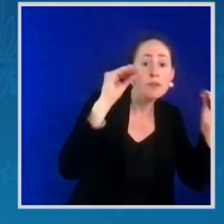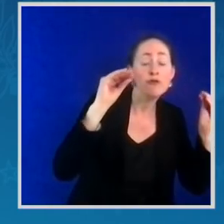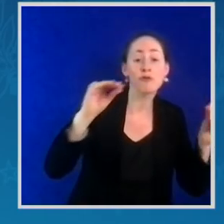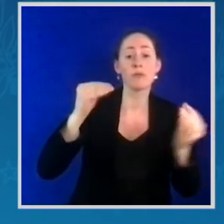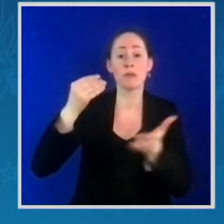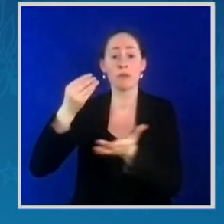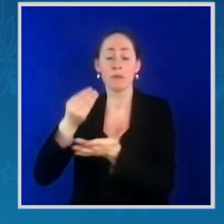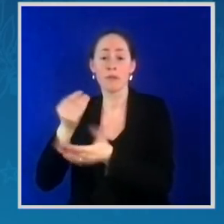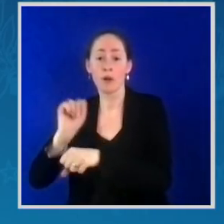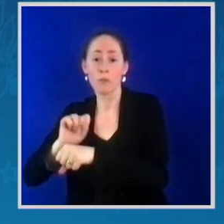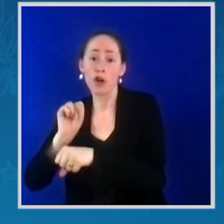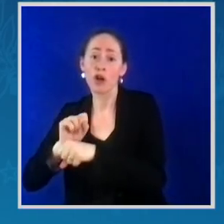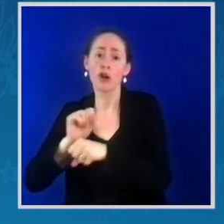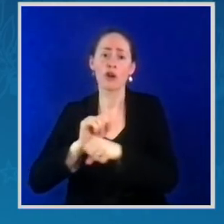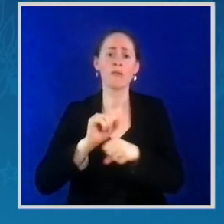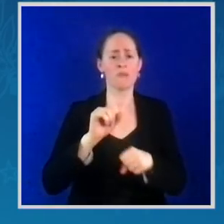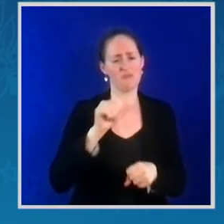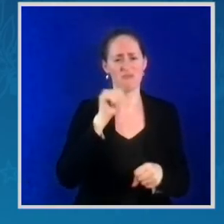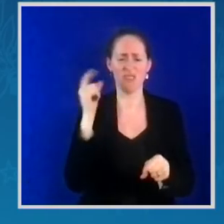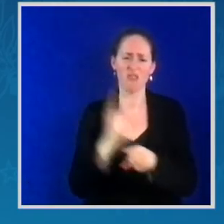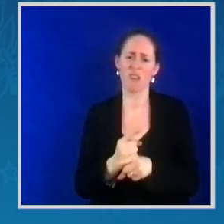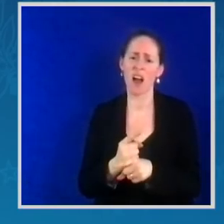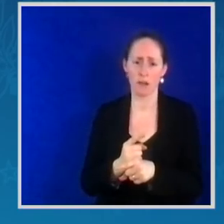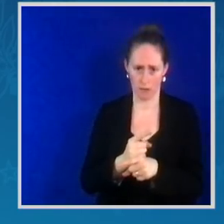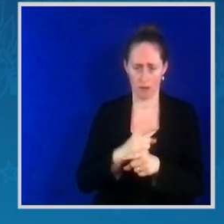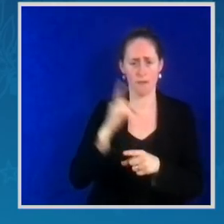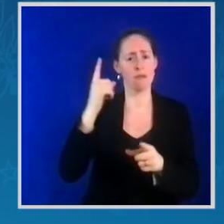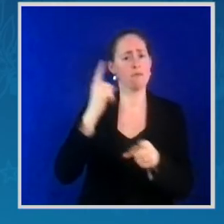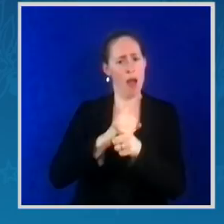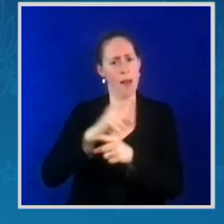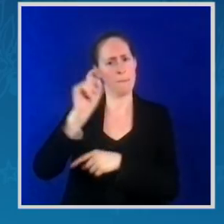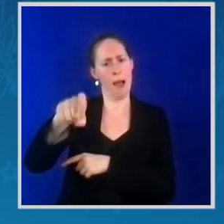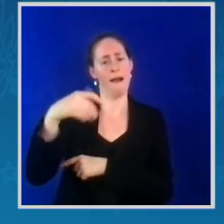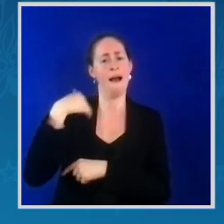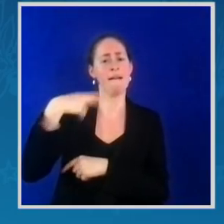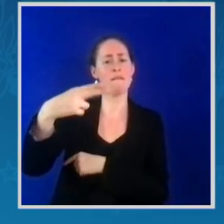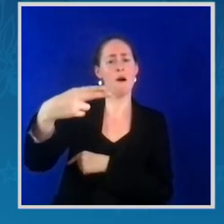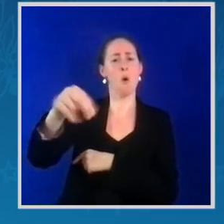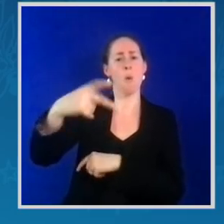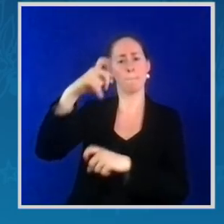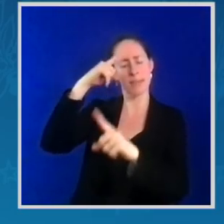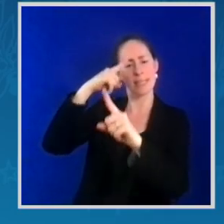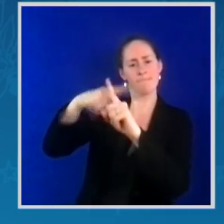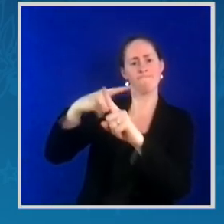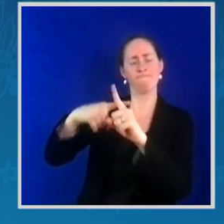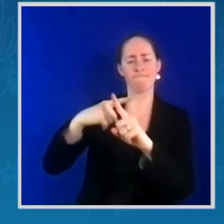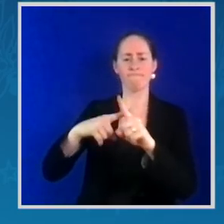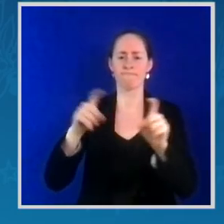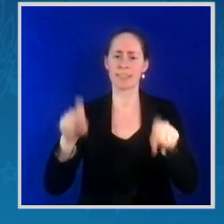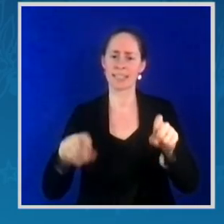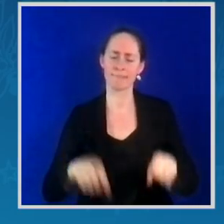to give people hope in the process of doing that. What we saw in Guatemala, for example, where --